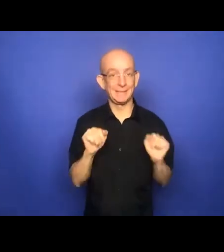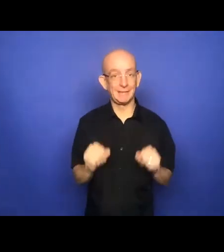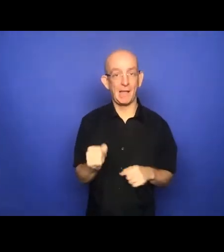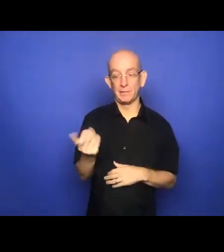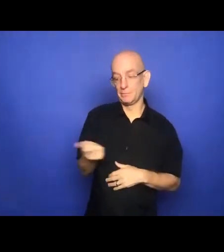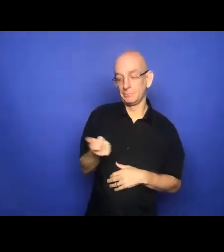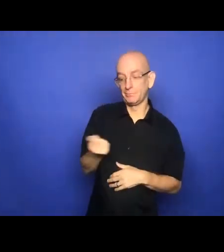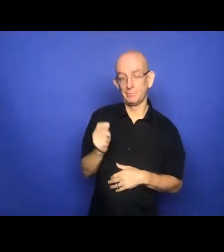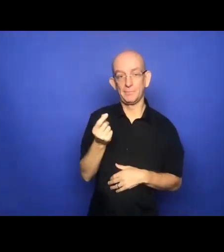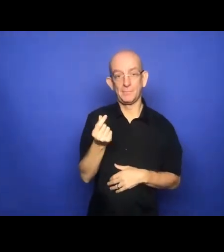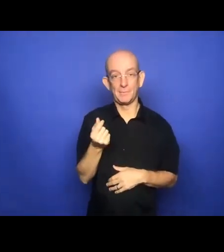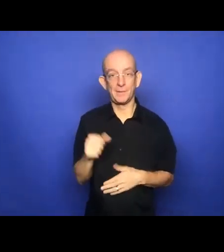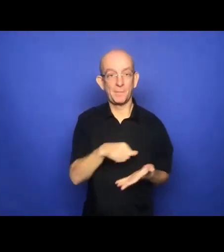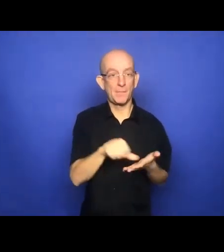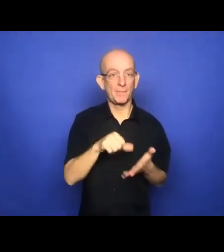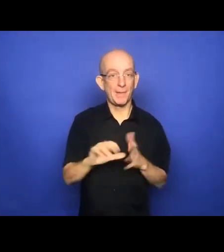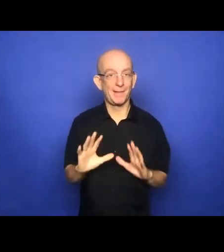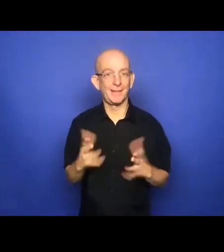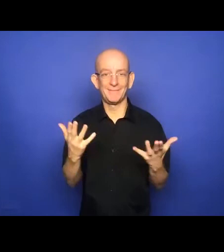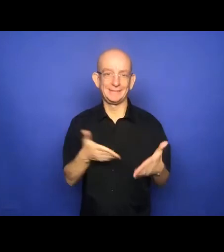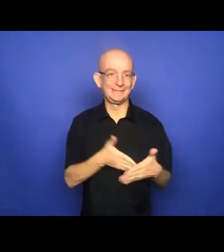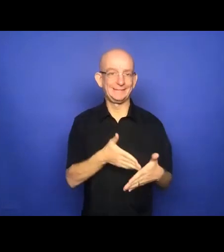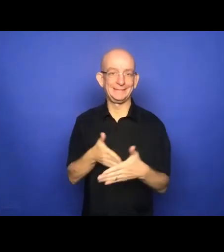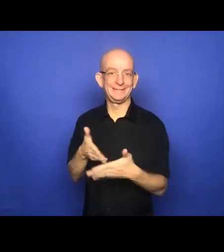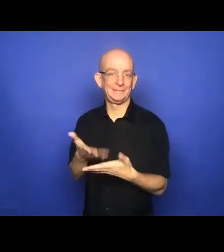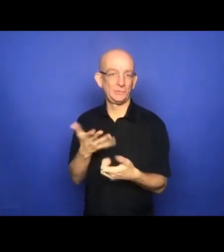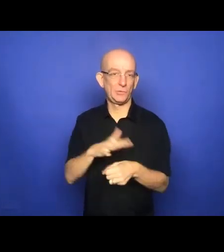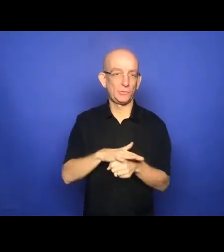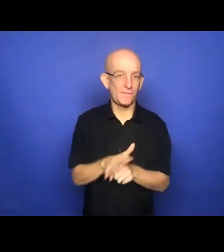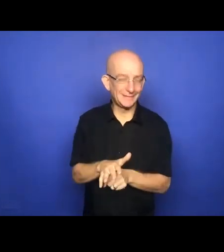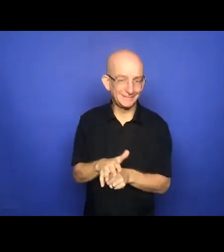inclusive response, targeting those who are at the highest risk. For